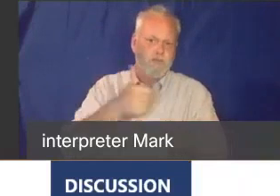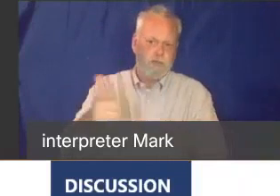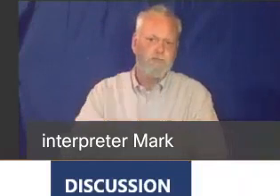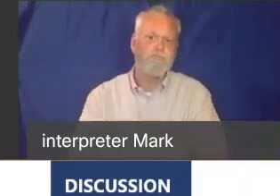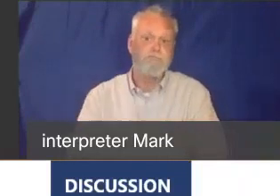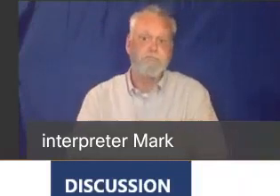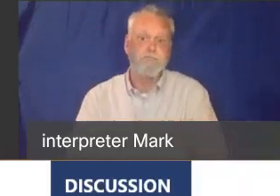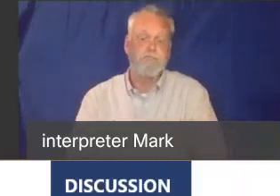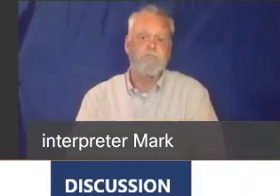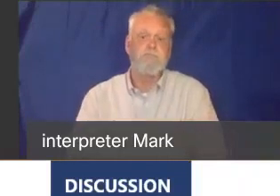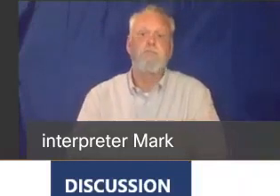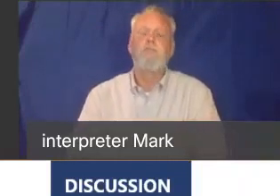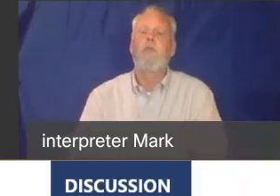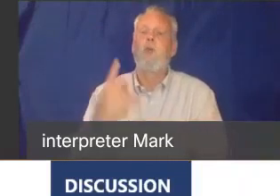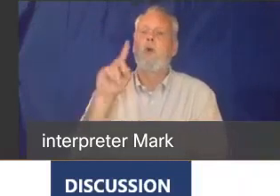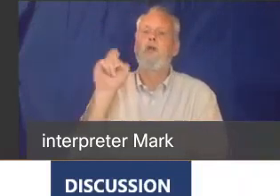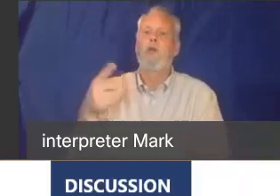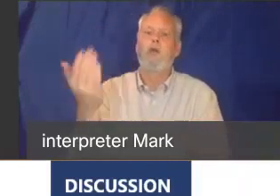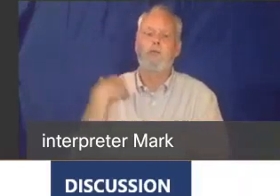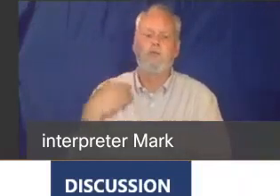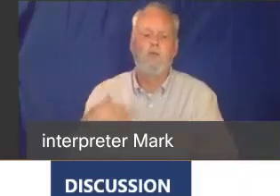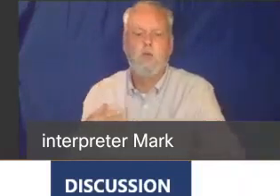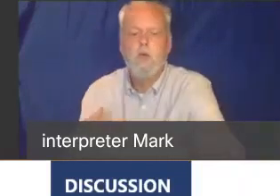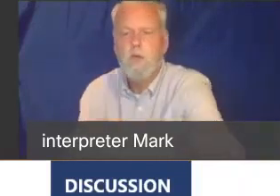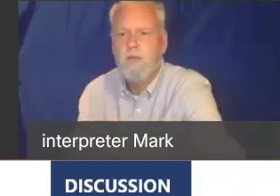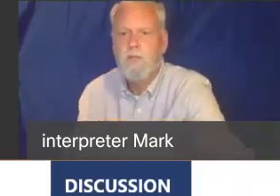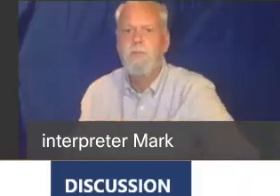1 question that was earlier was about scooters, whether scooters were allowed to use.